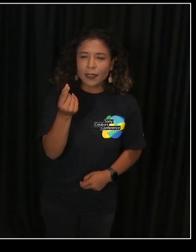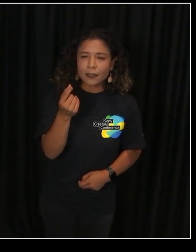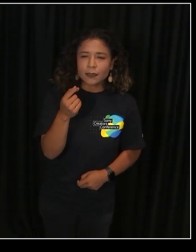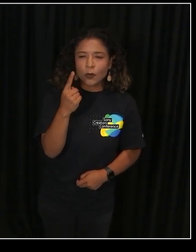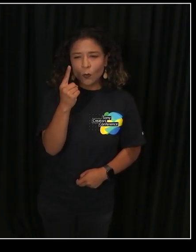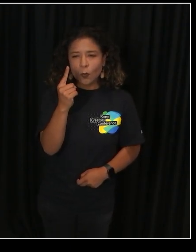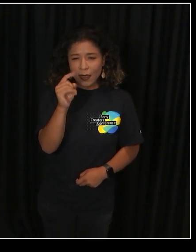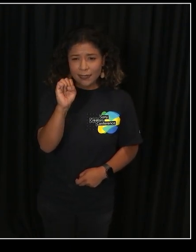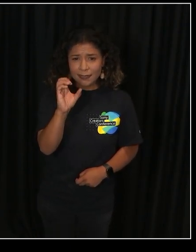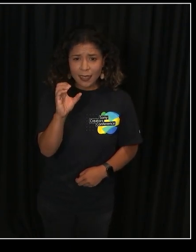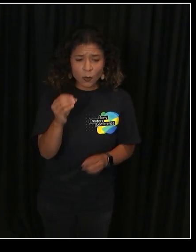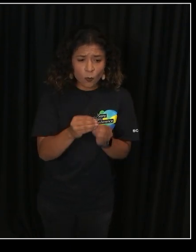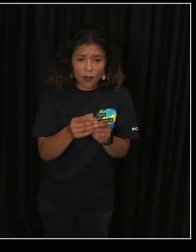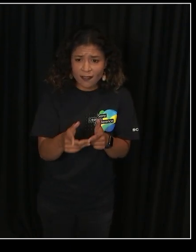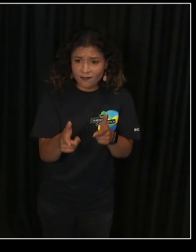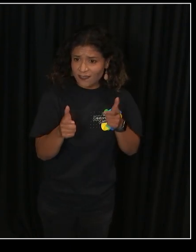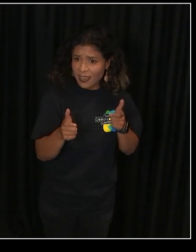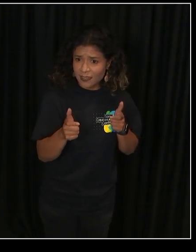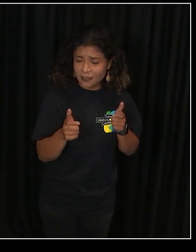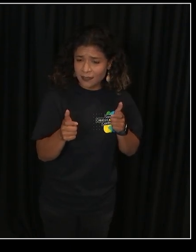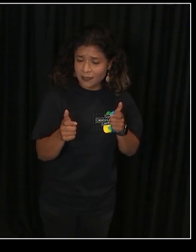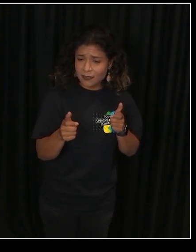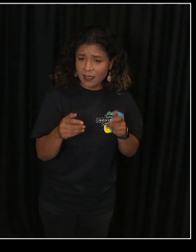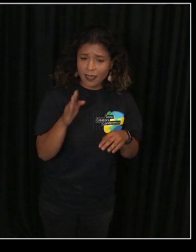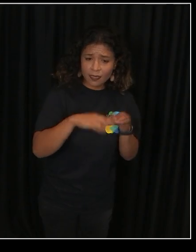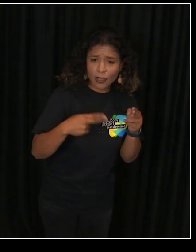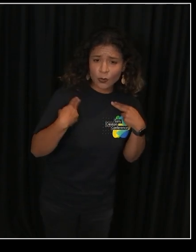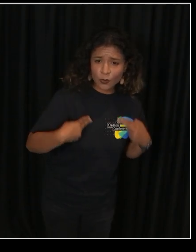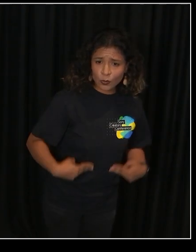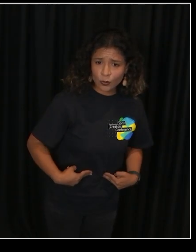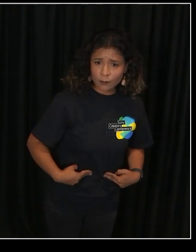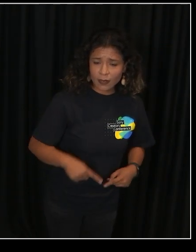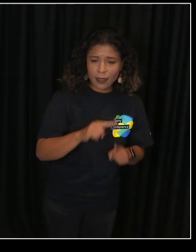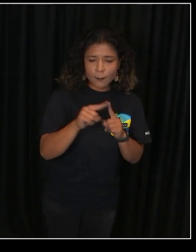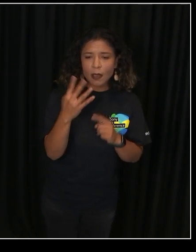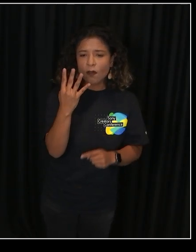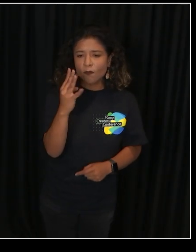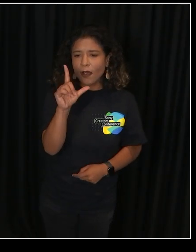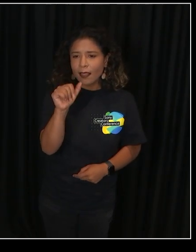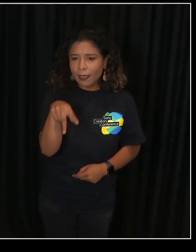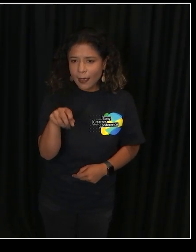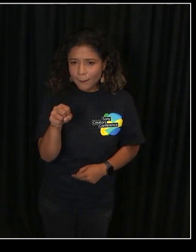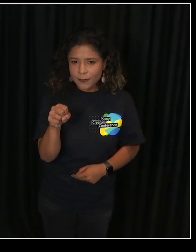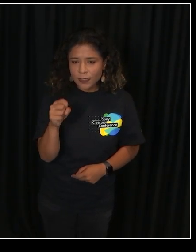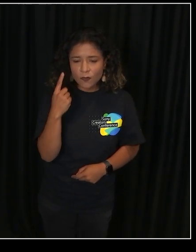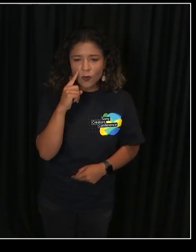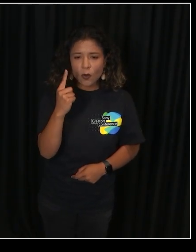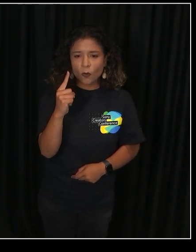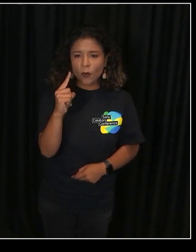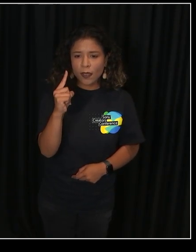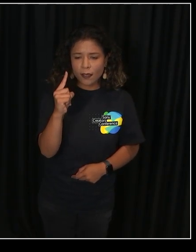than the humans in time travel situations, but it took four laps for one of our agents to catch one of the humans,